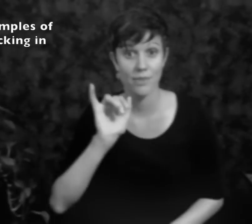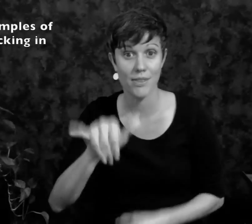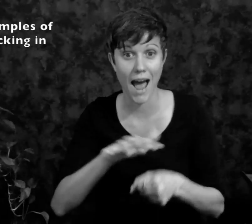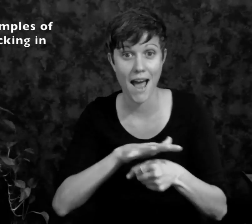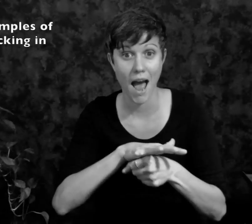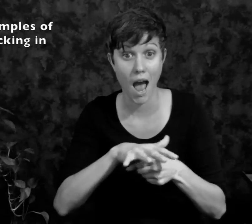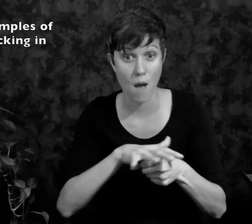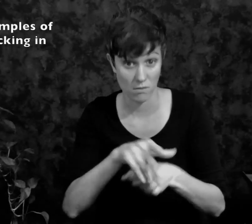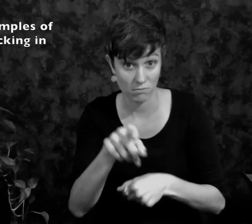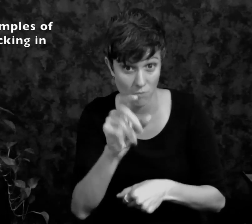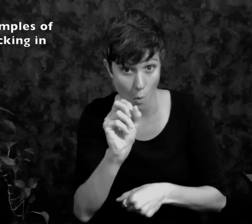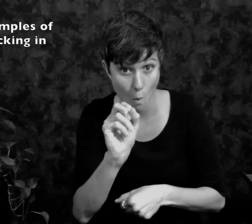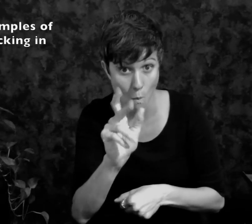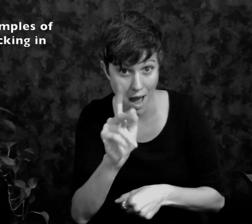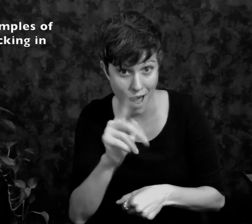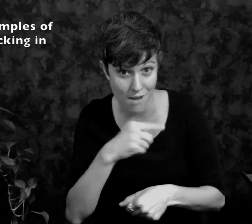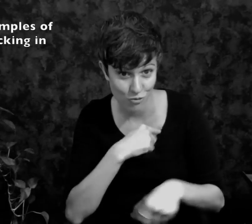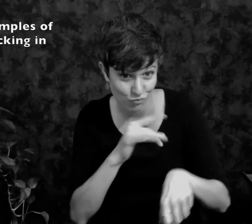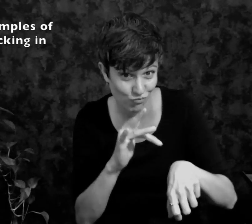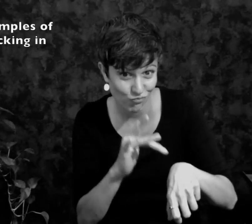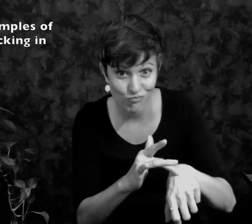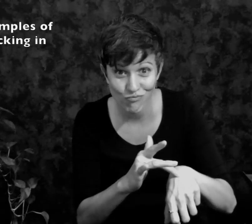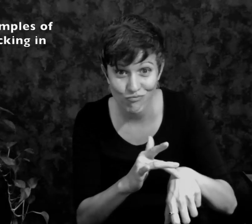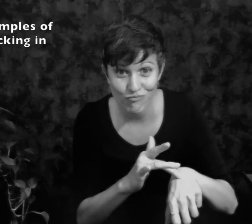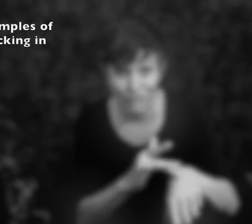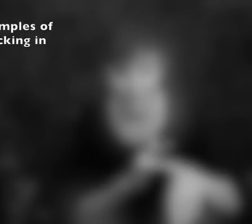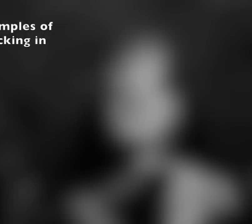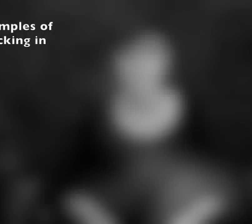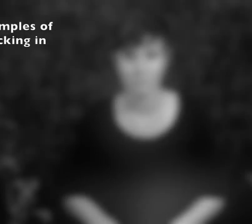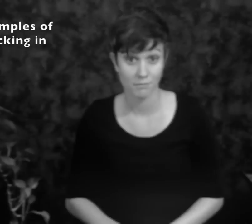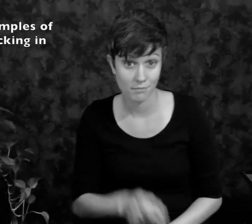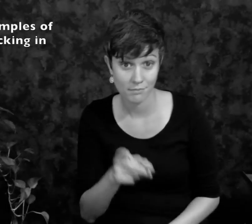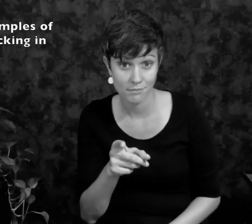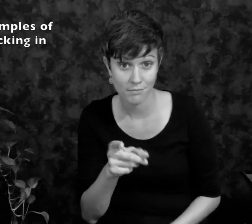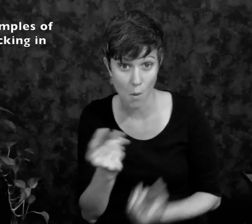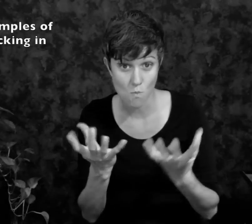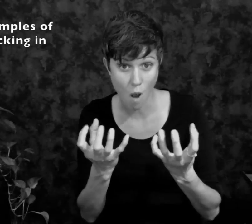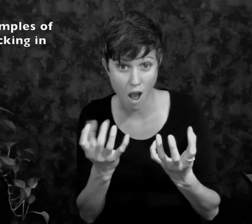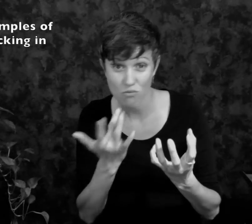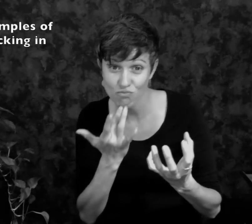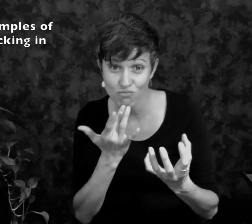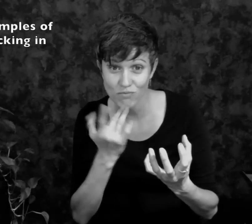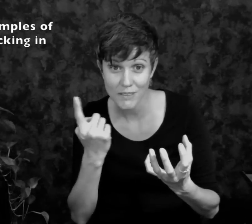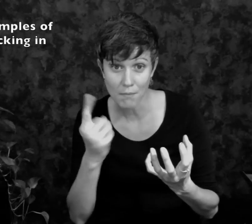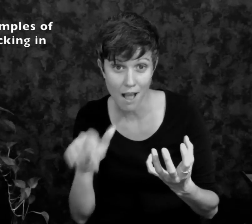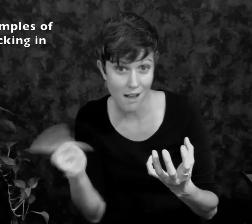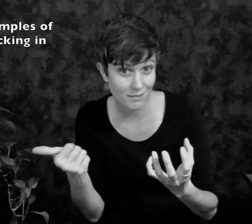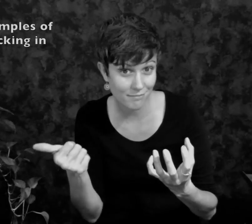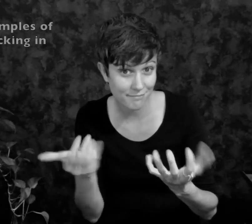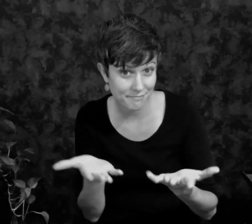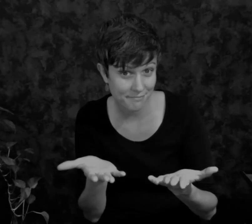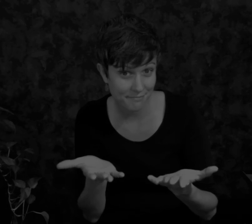Are you OK with me touching this area? Would you like to do something else?